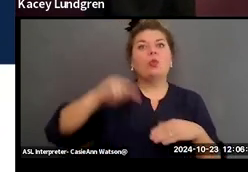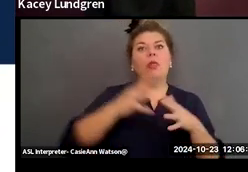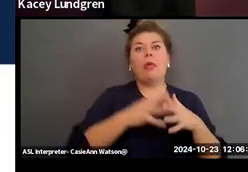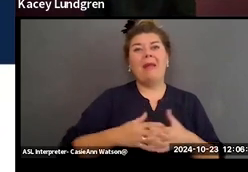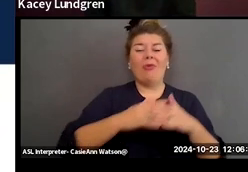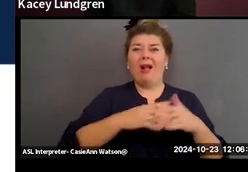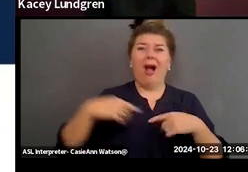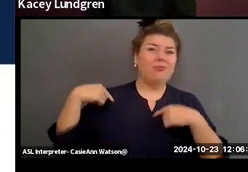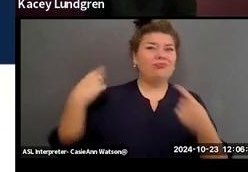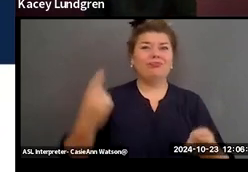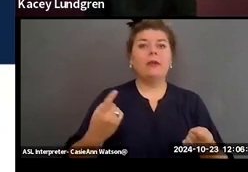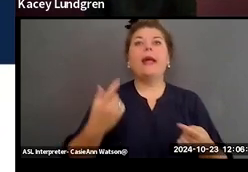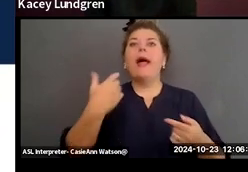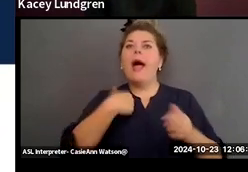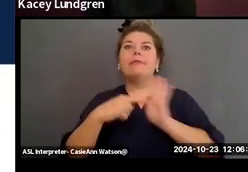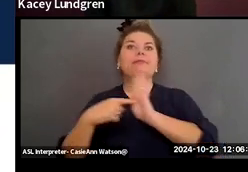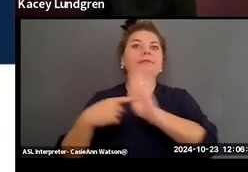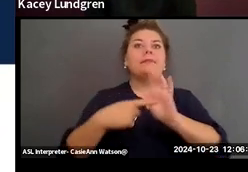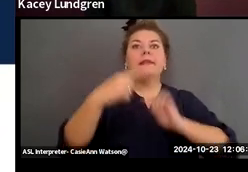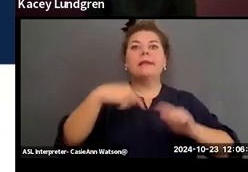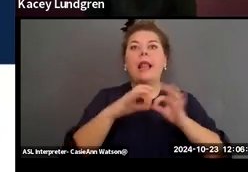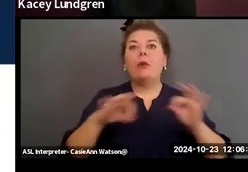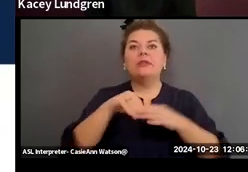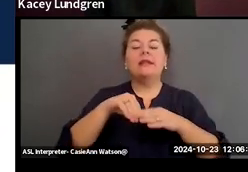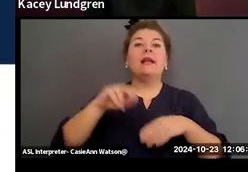There are depictions of sign language in Native American rock carvings